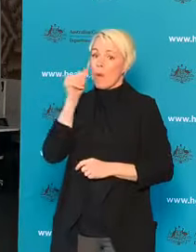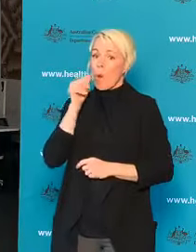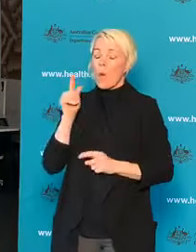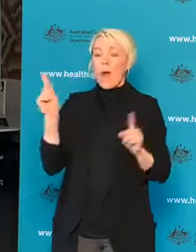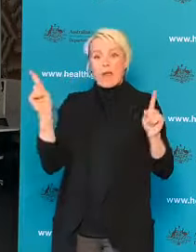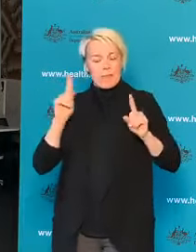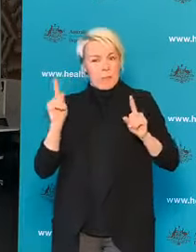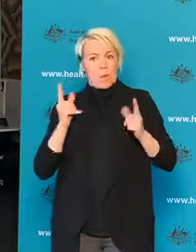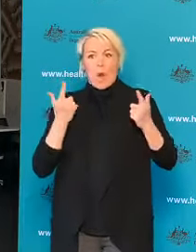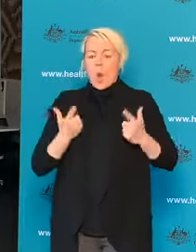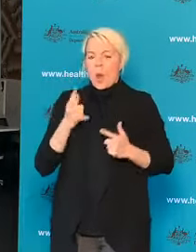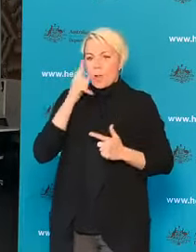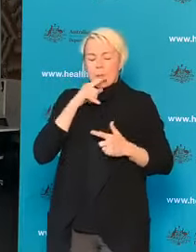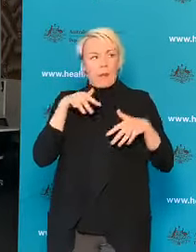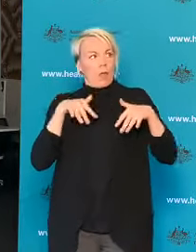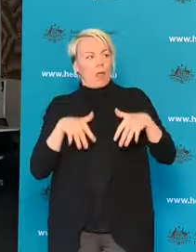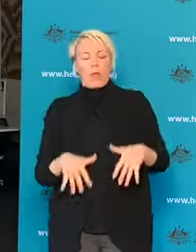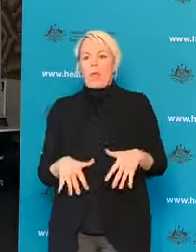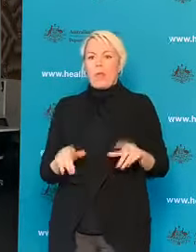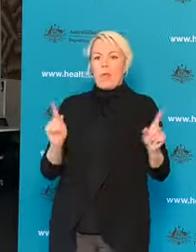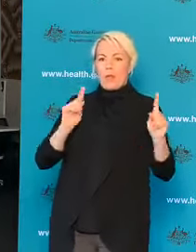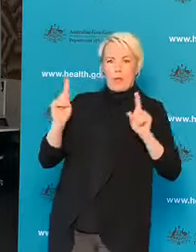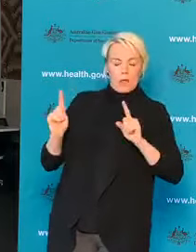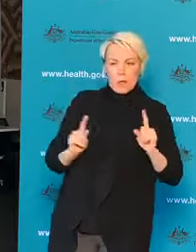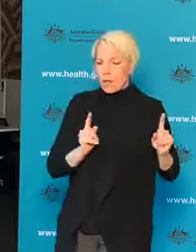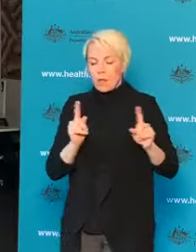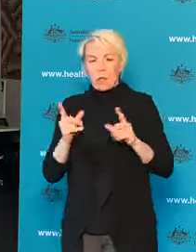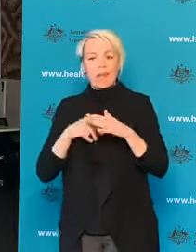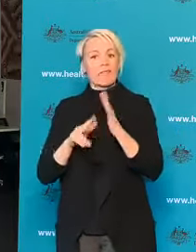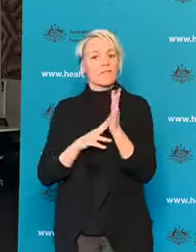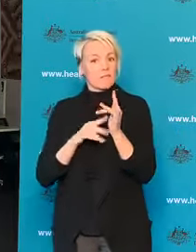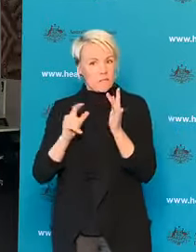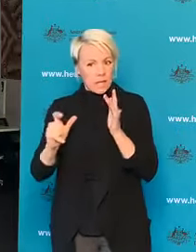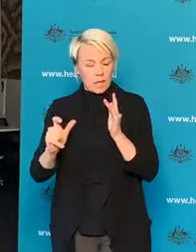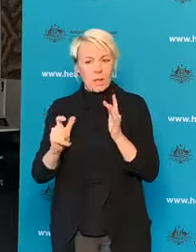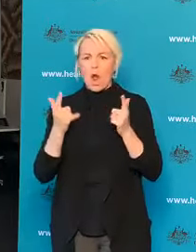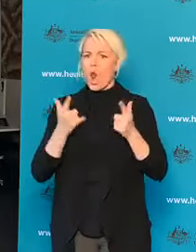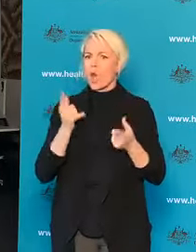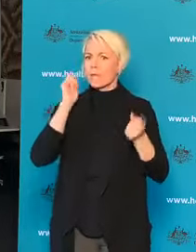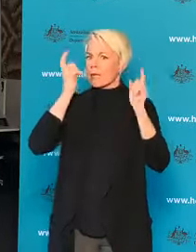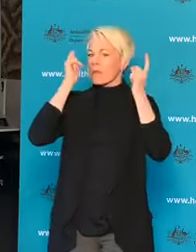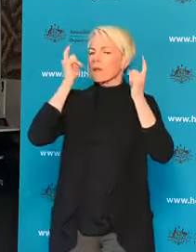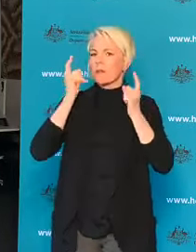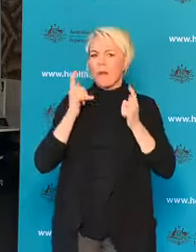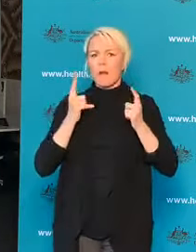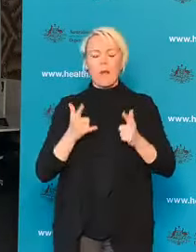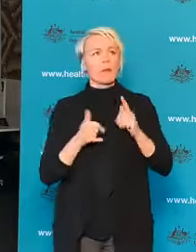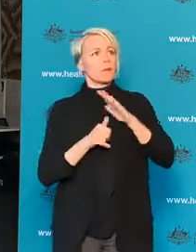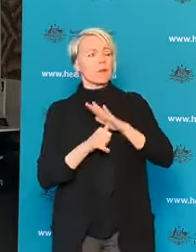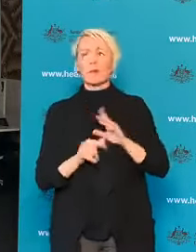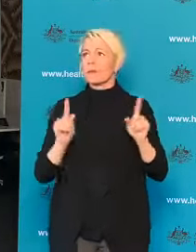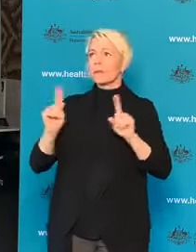four restrictions in Victoria. Many people are going to be feeling very anxious and fearful about what's happening, many people are